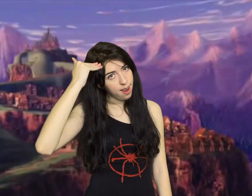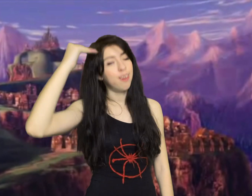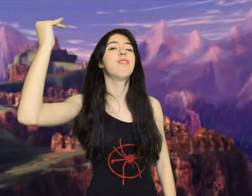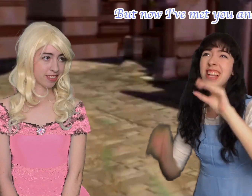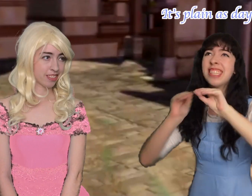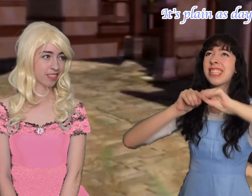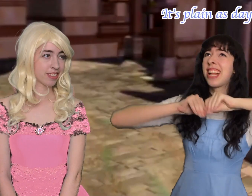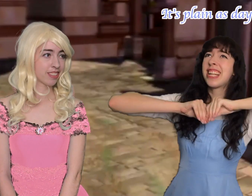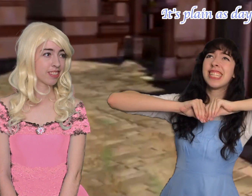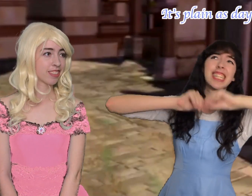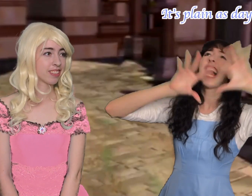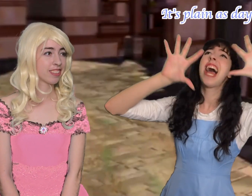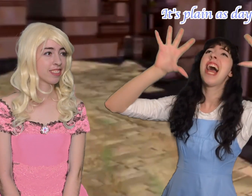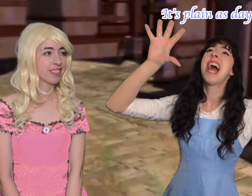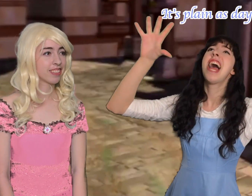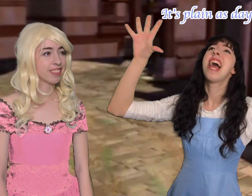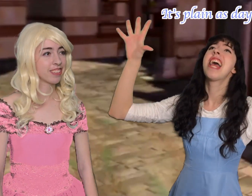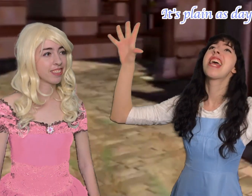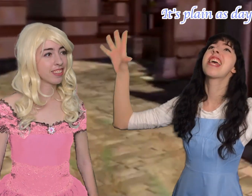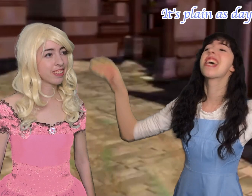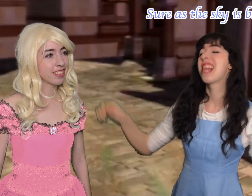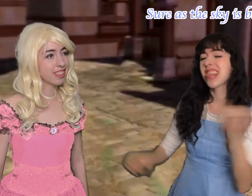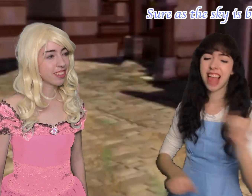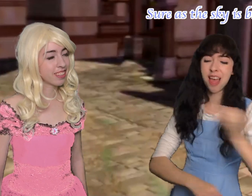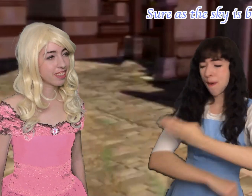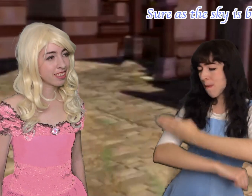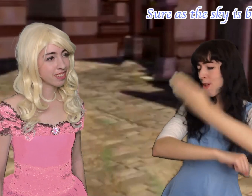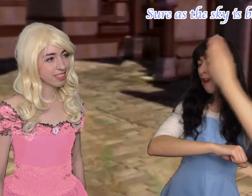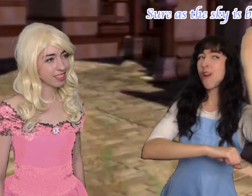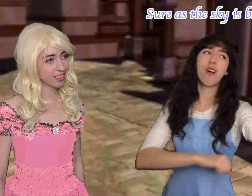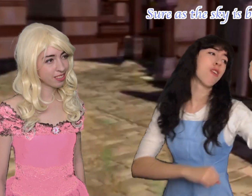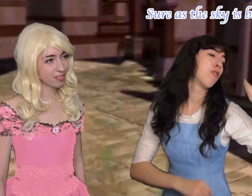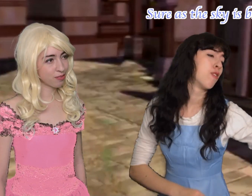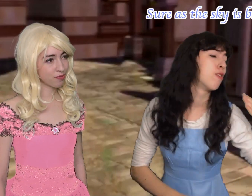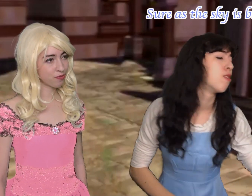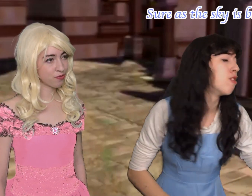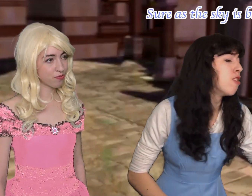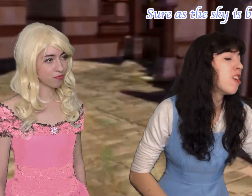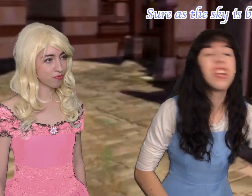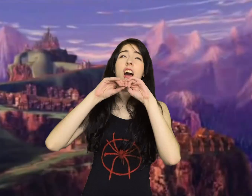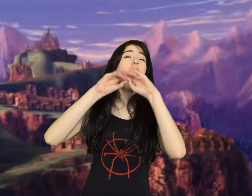It's plain as day, sure as the sky is blue